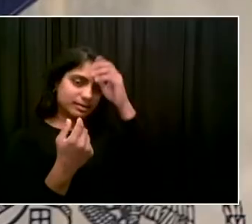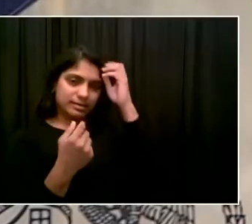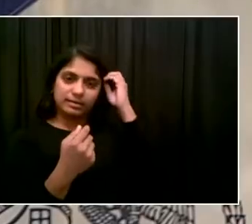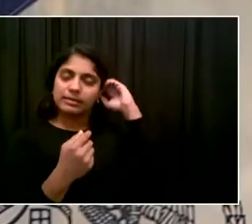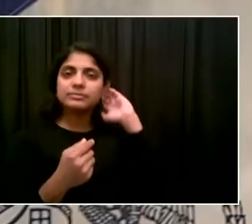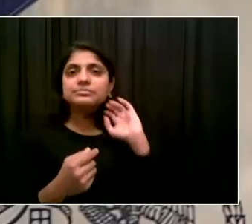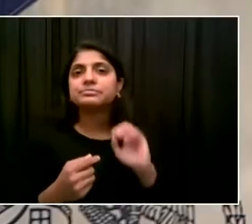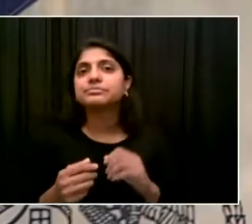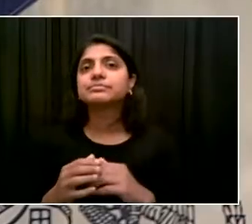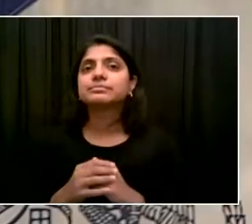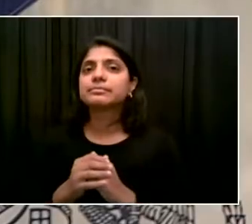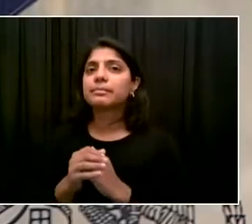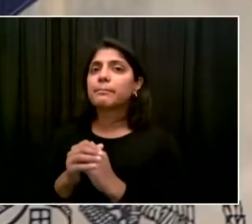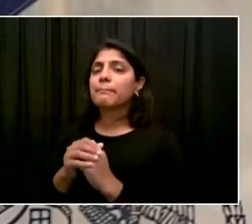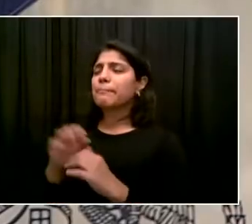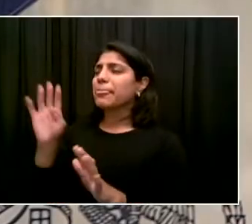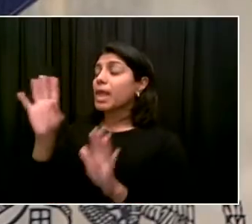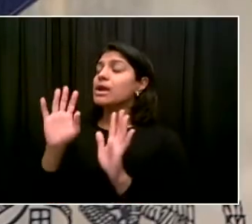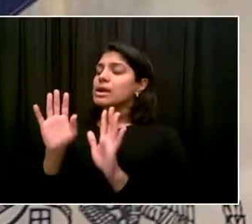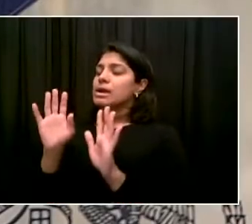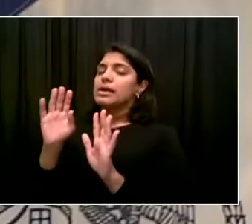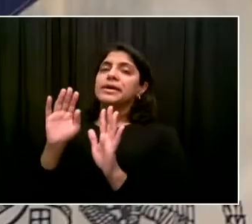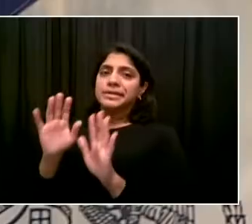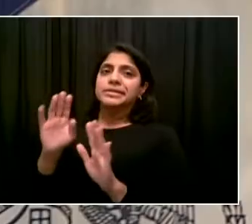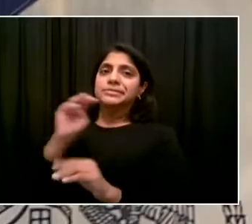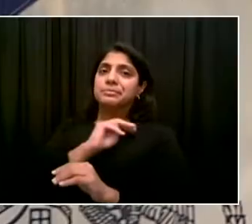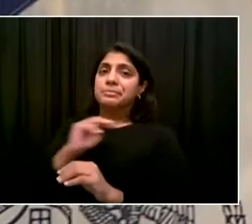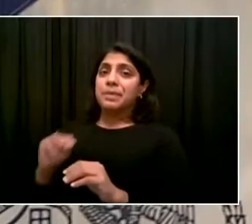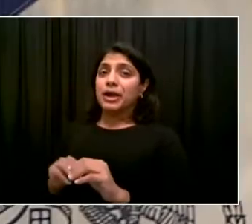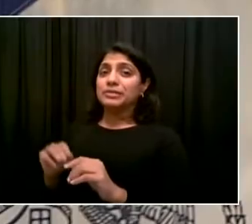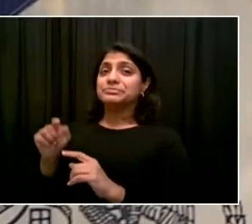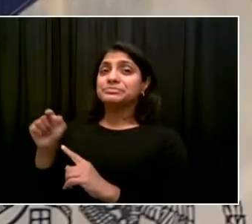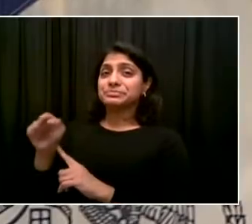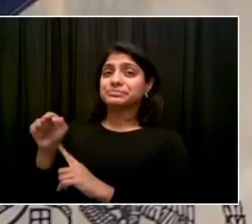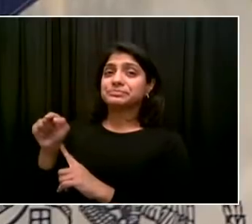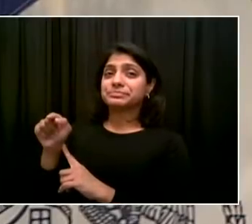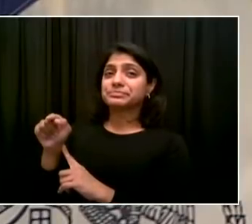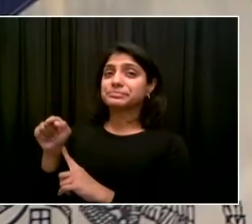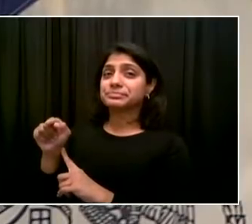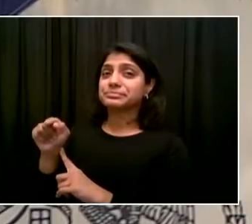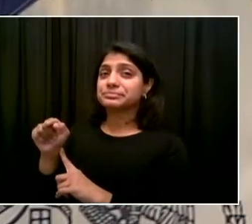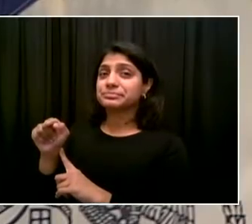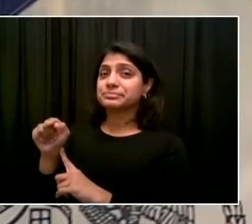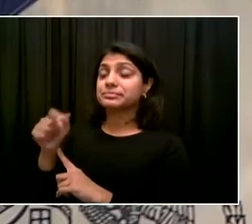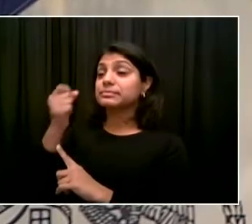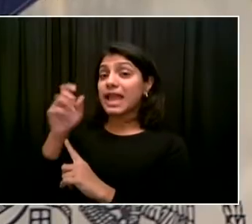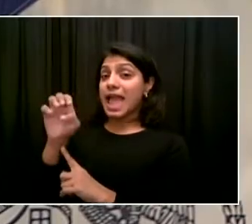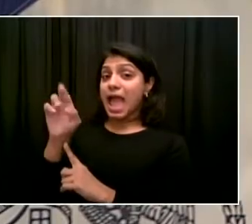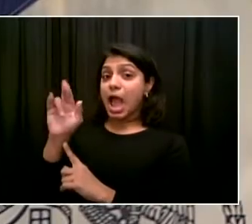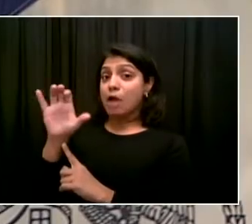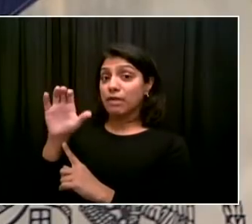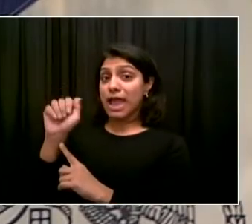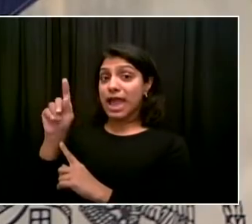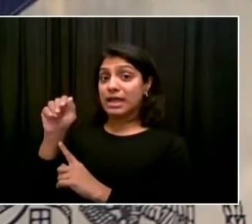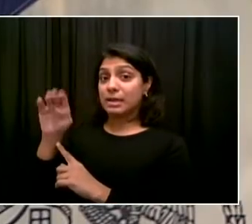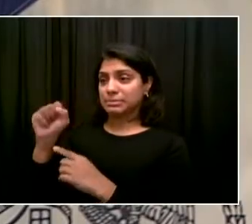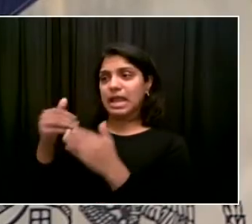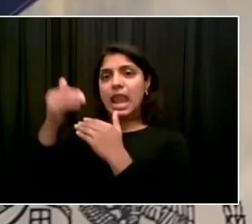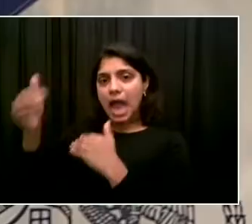UNDERSTANDS PUBLIC SAFETY, WHO HAS LIVED